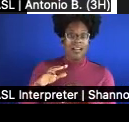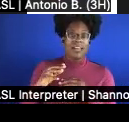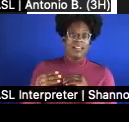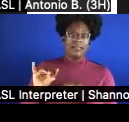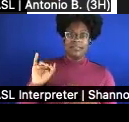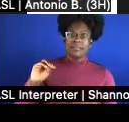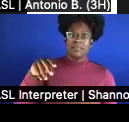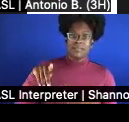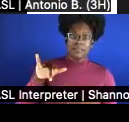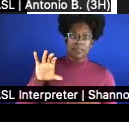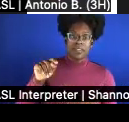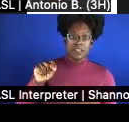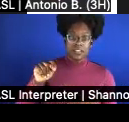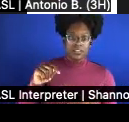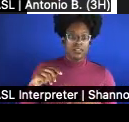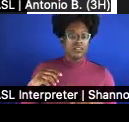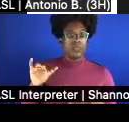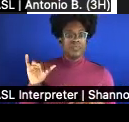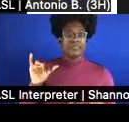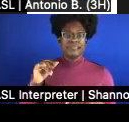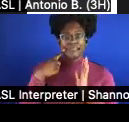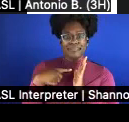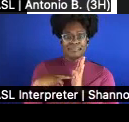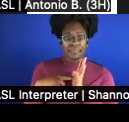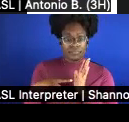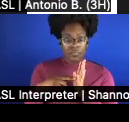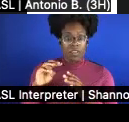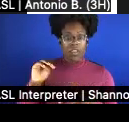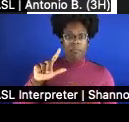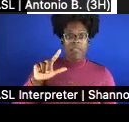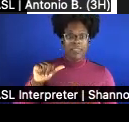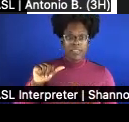in-text citation." This tells the student a rule, but doesn't actually say that they need to add